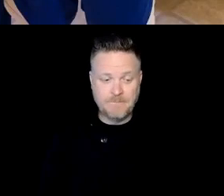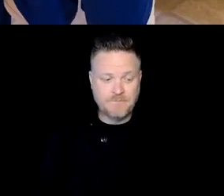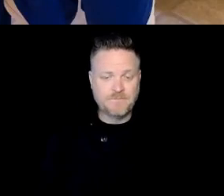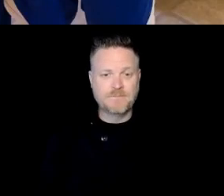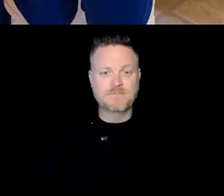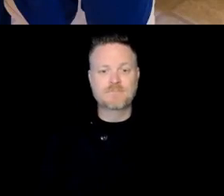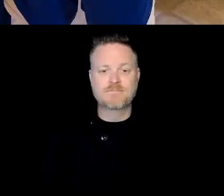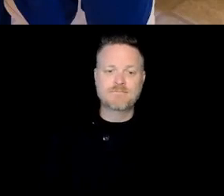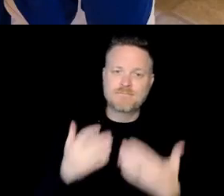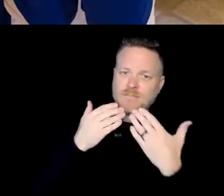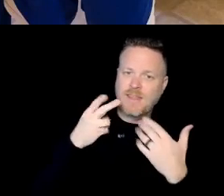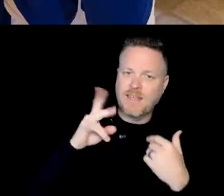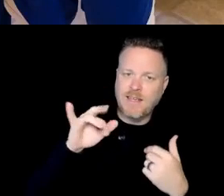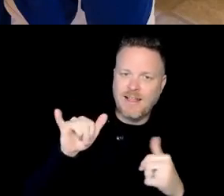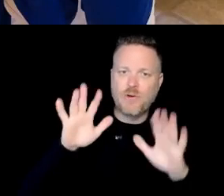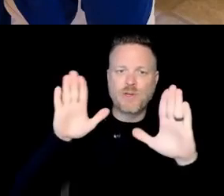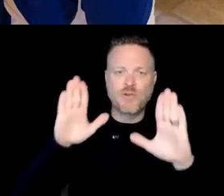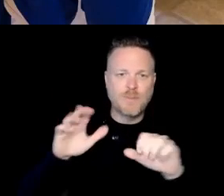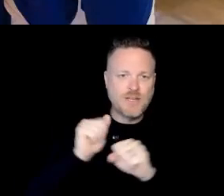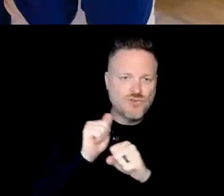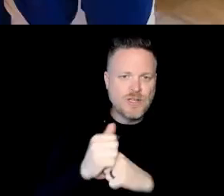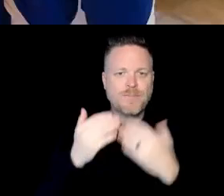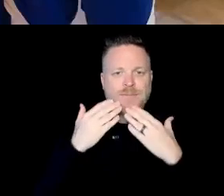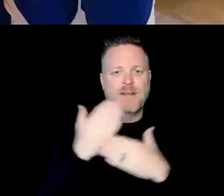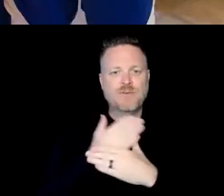thank you Hillary, you are doing an amazing job. Thank you for sharing your story and heart.